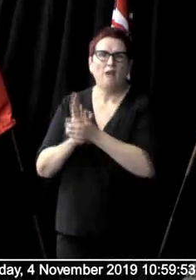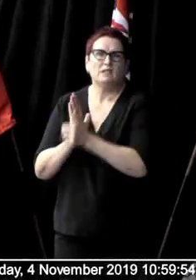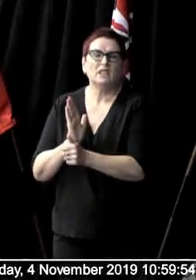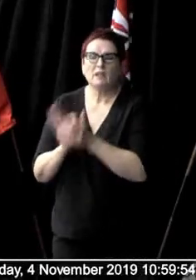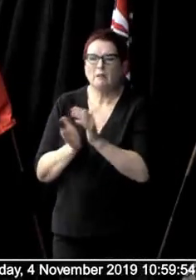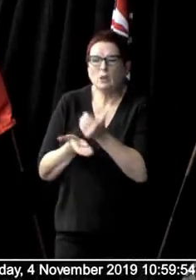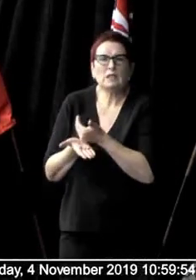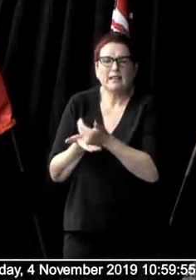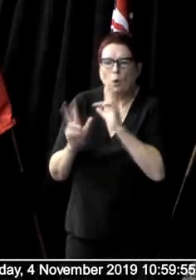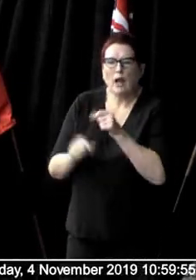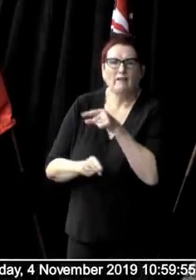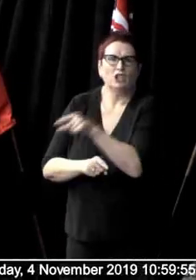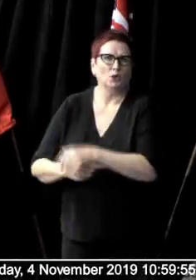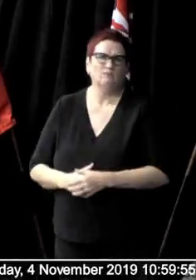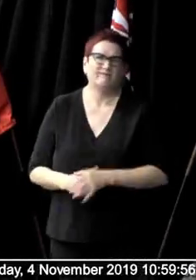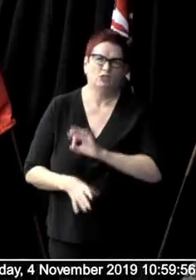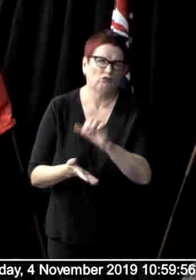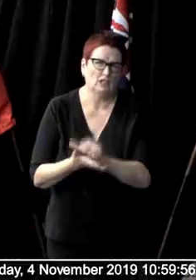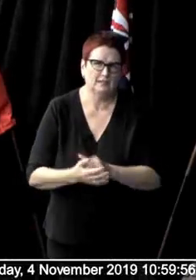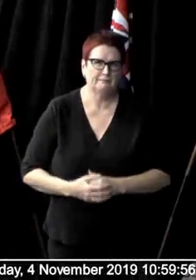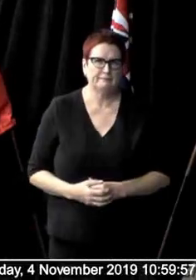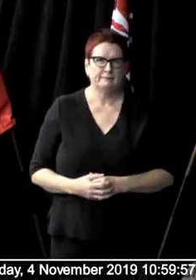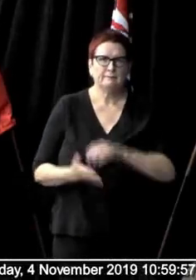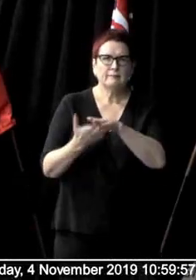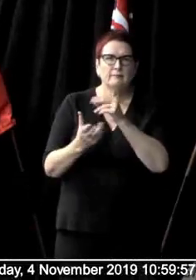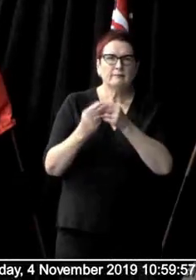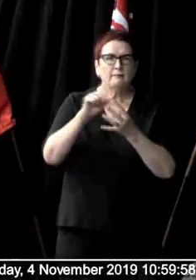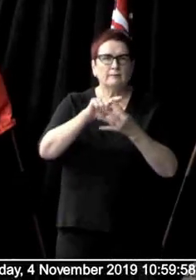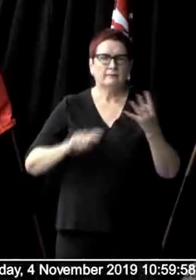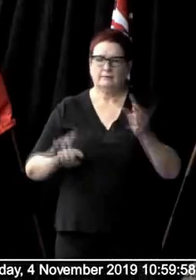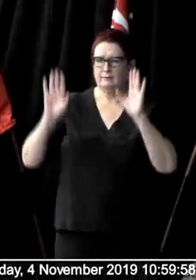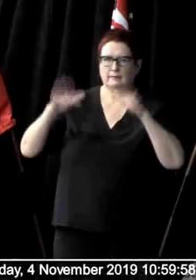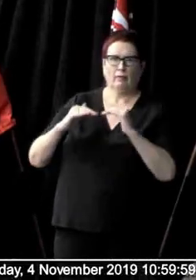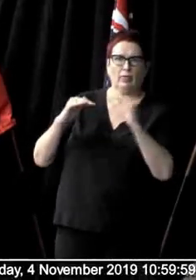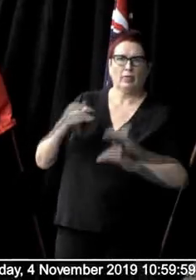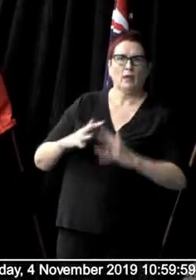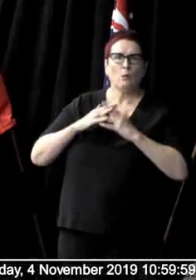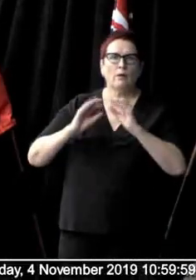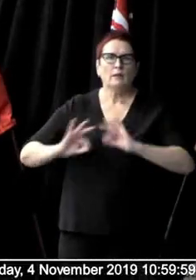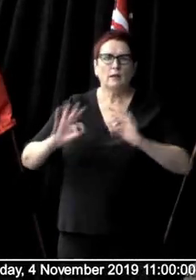Students with disability are devalued and their potential to flourish is not acknowledged or nurtured.